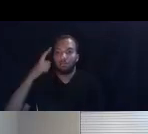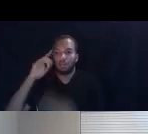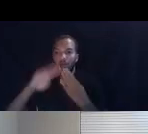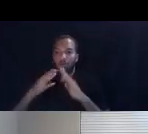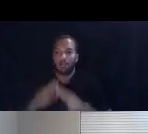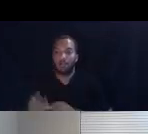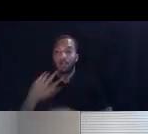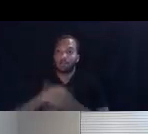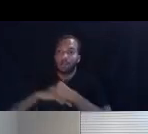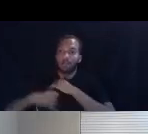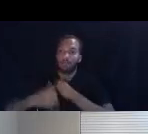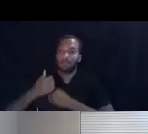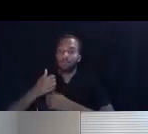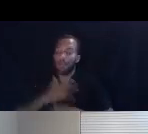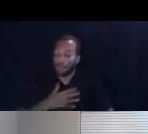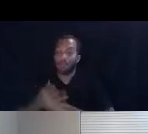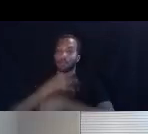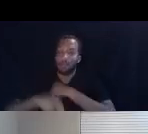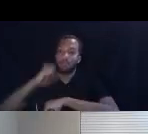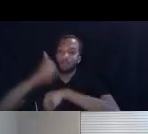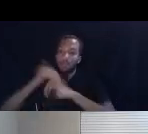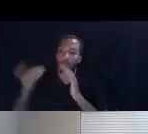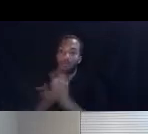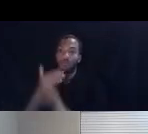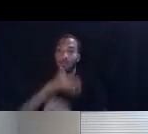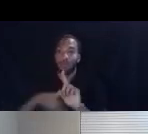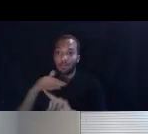And also curious, like to hear if there's actually a need